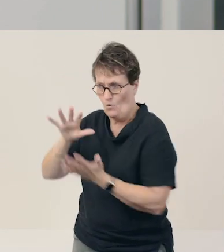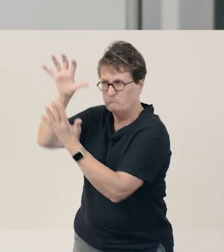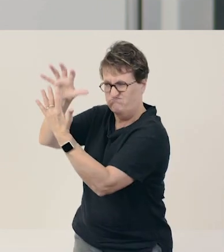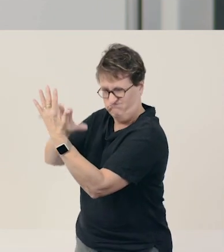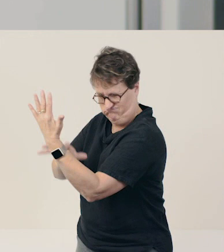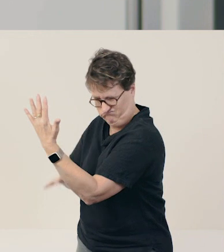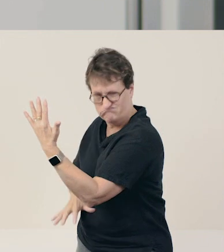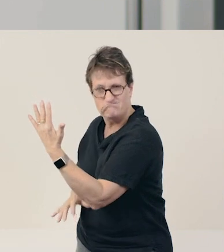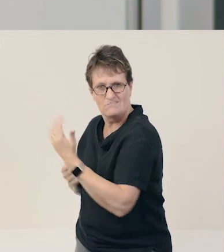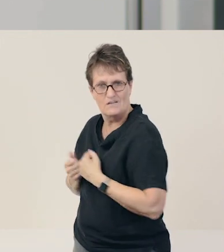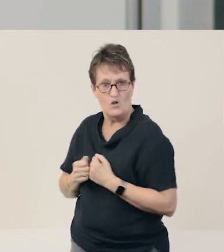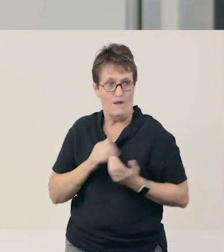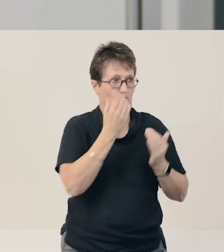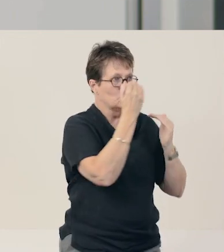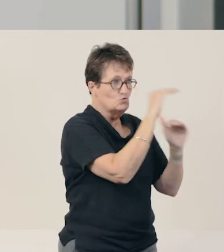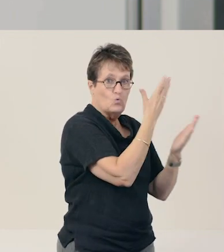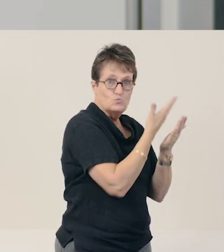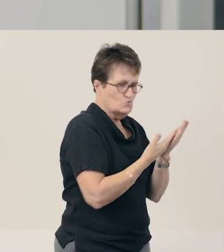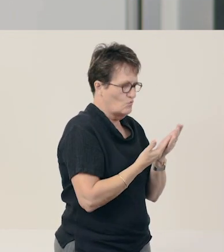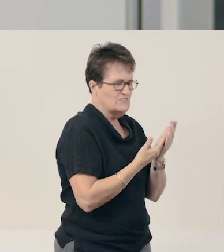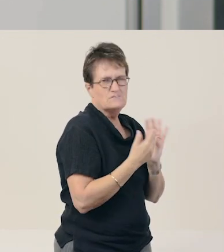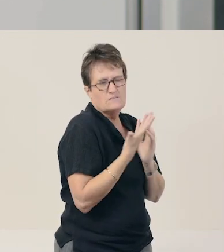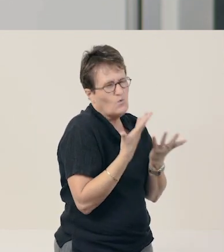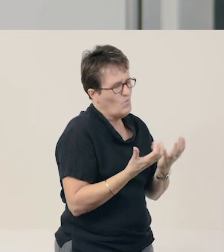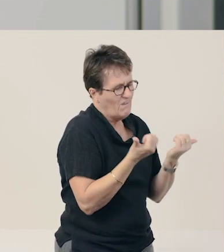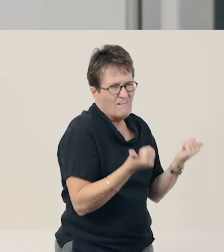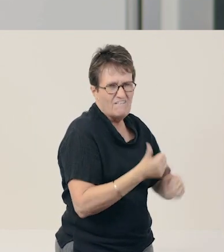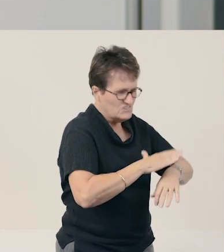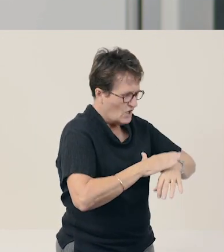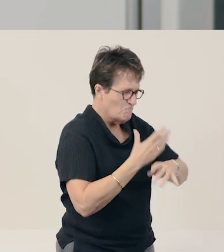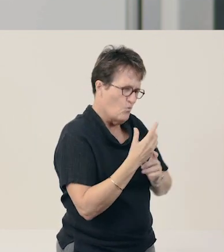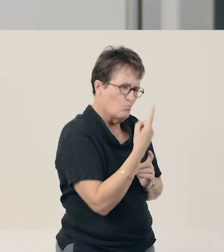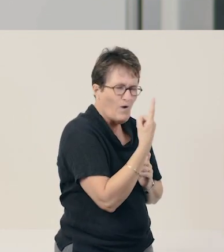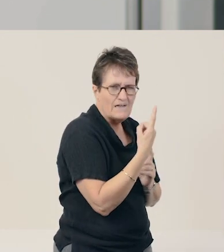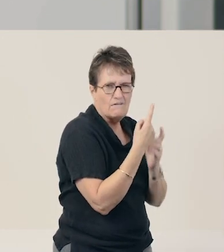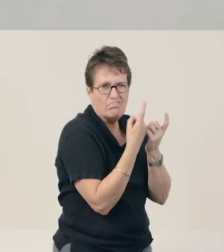Alternatively, short stories usually only have time to deal with one theme.